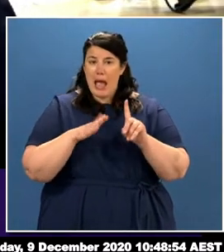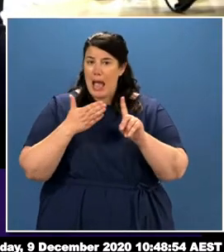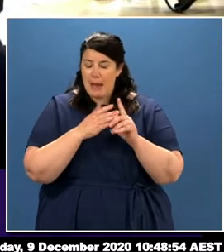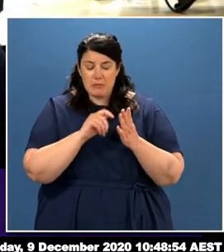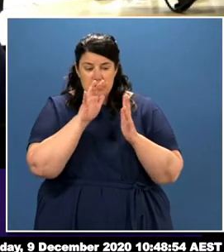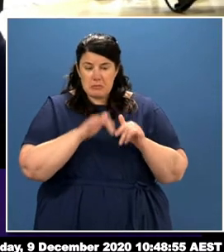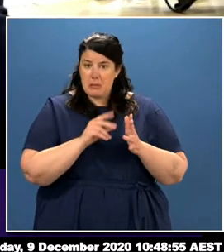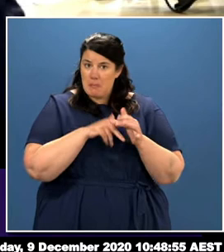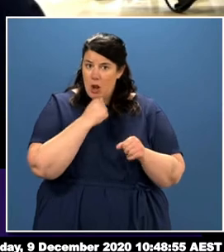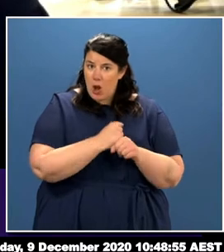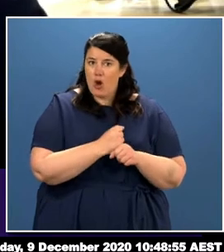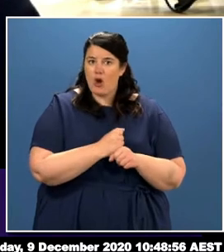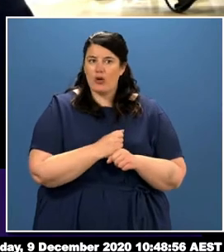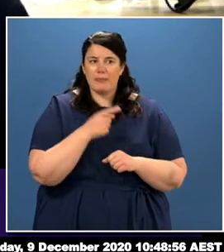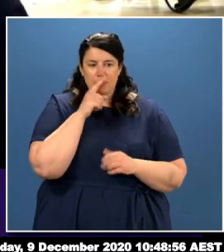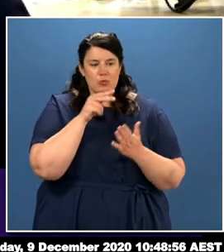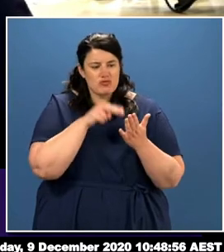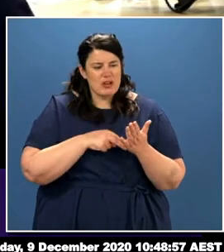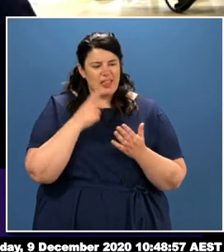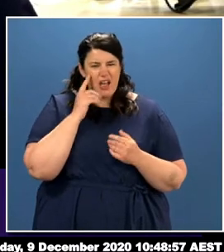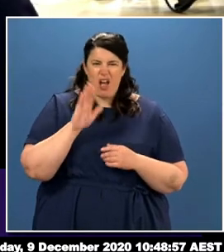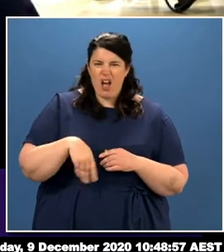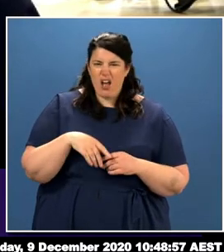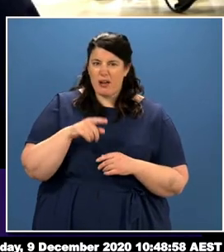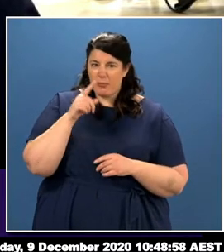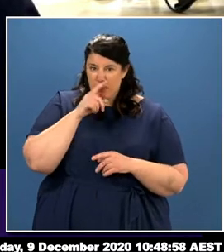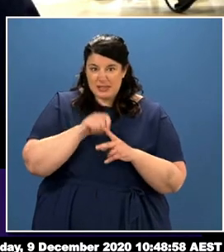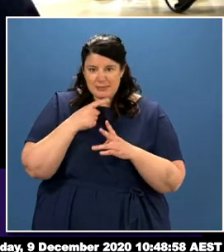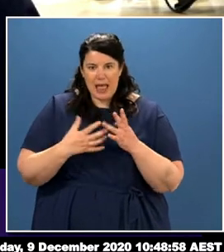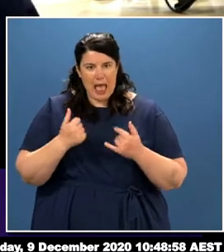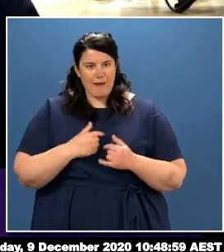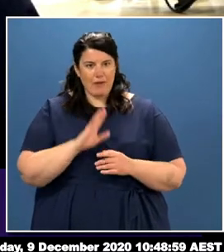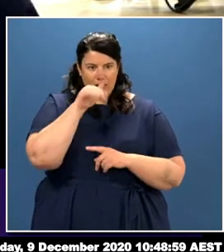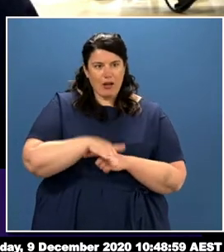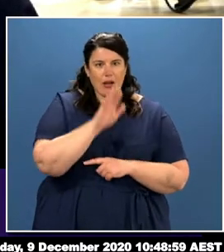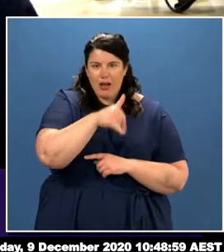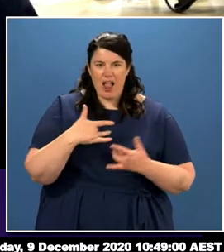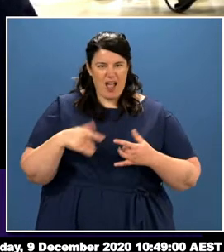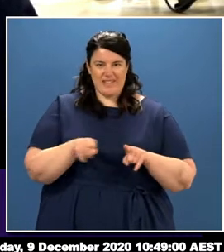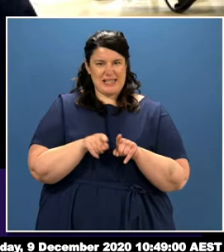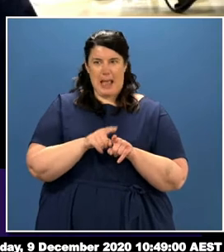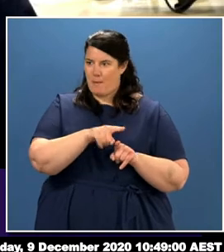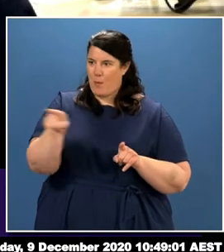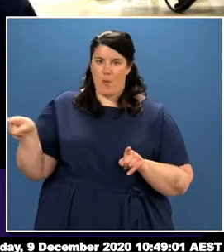bring it into the general discussion and go 'Hey, people with disability are just like me'.